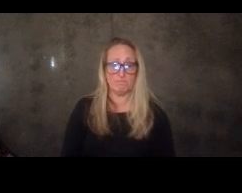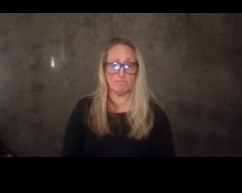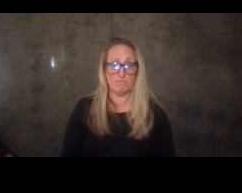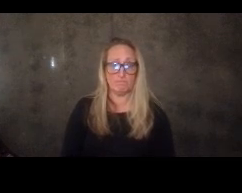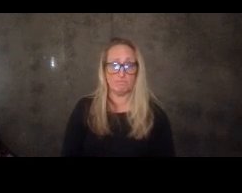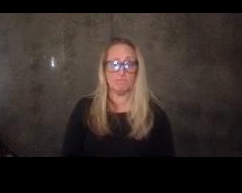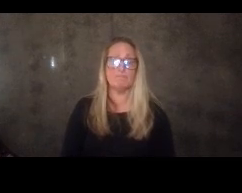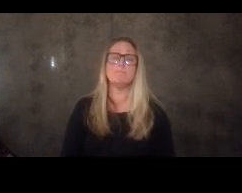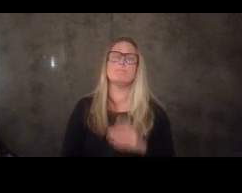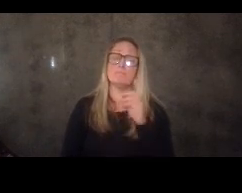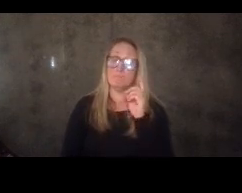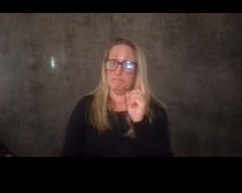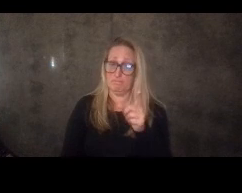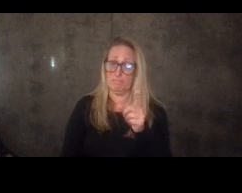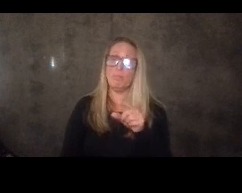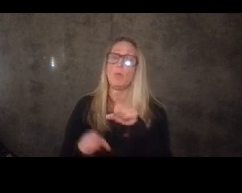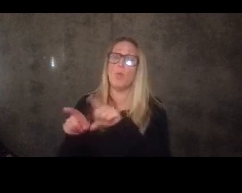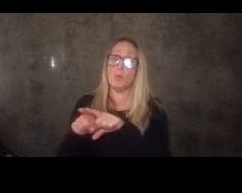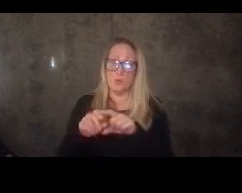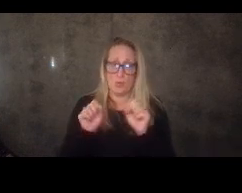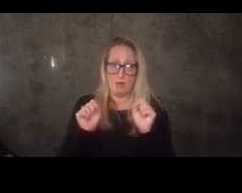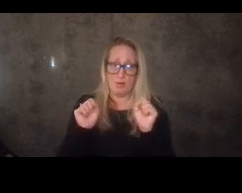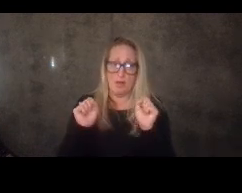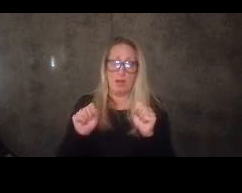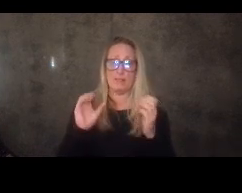Now we also have the ability to search inside of teams and I did